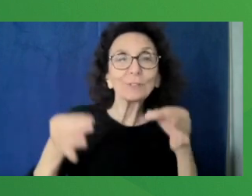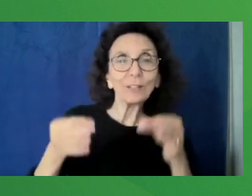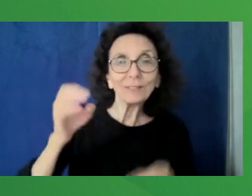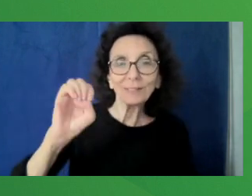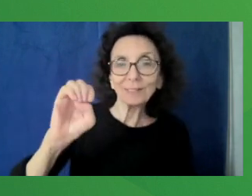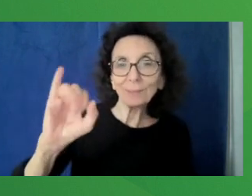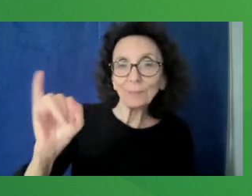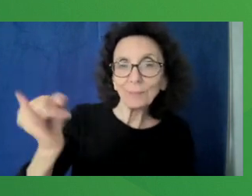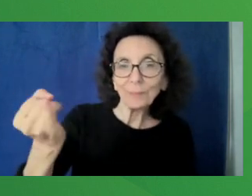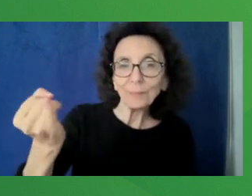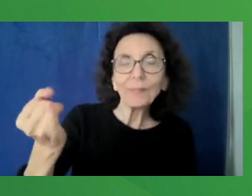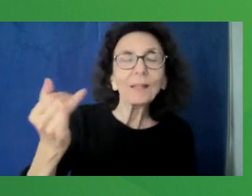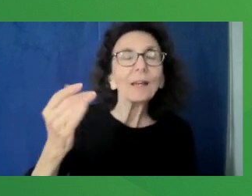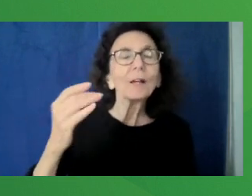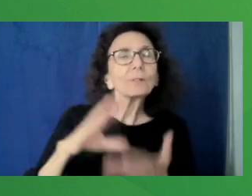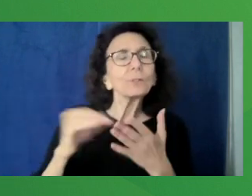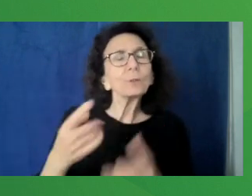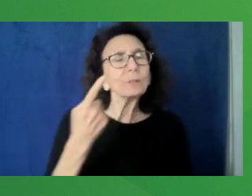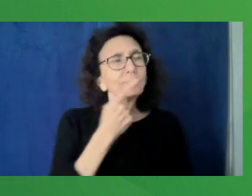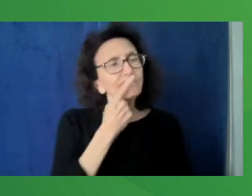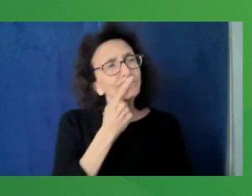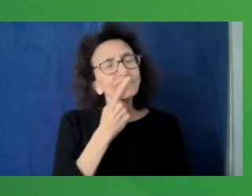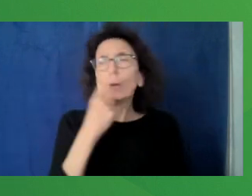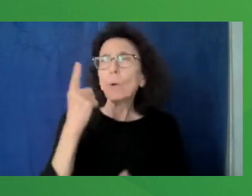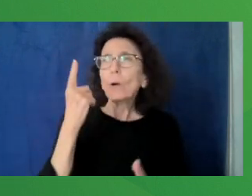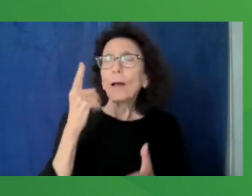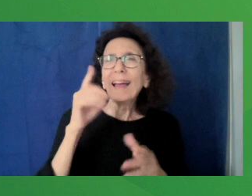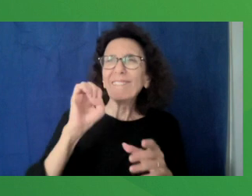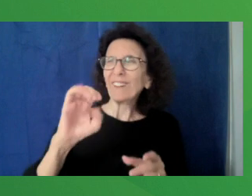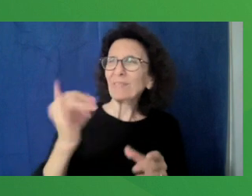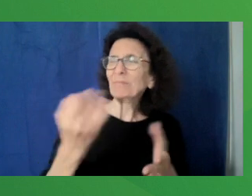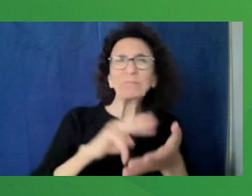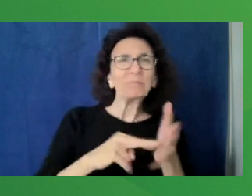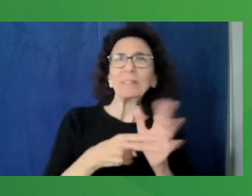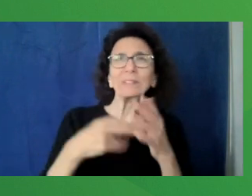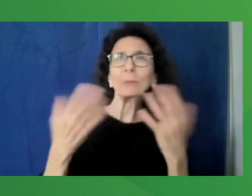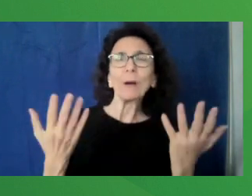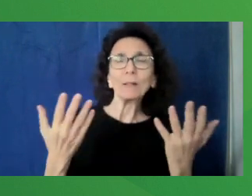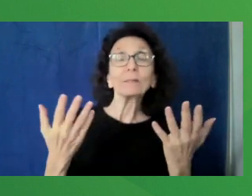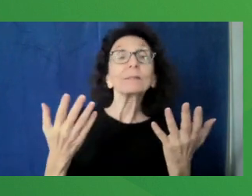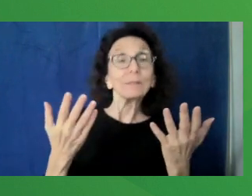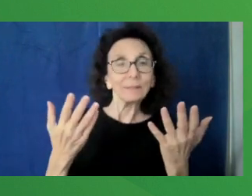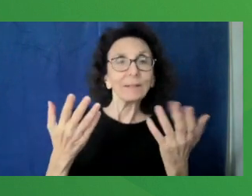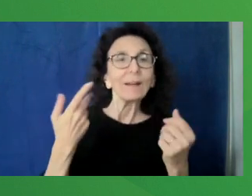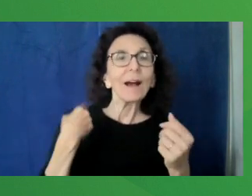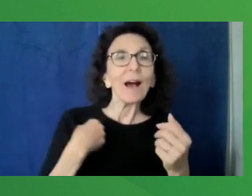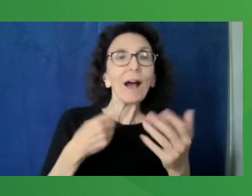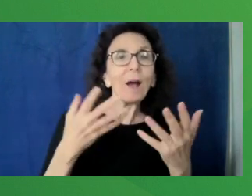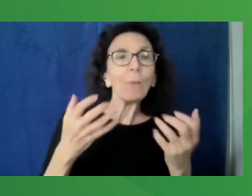themselves, what is environmental justice? So, I wanted to start off our framing of this by asking